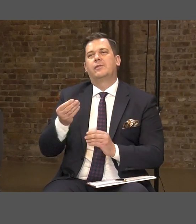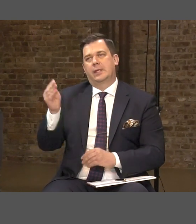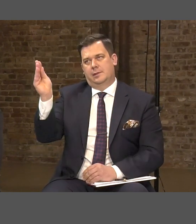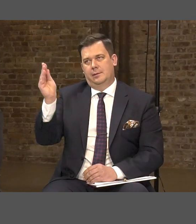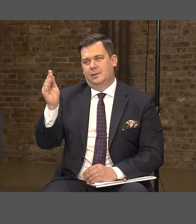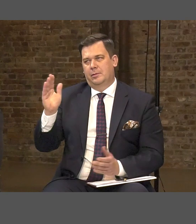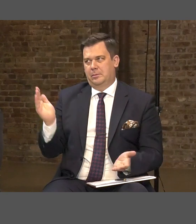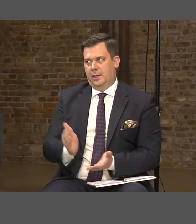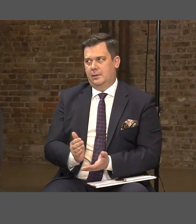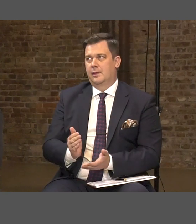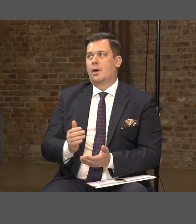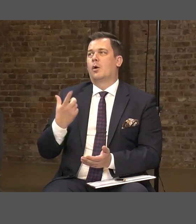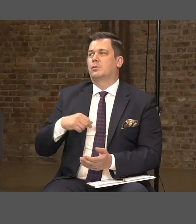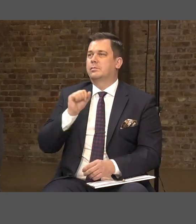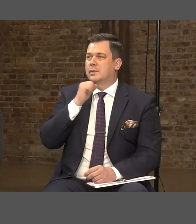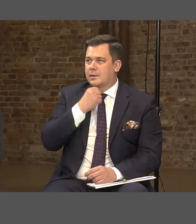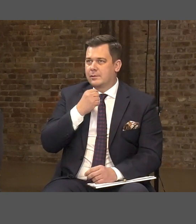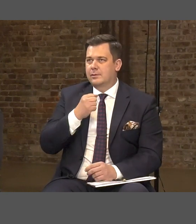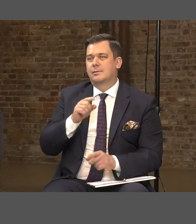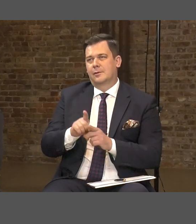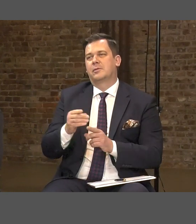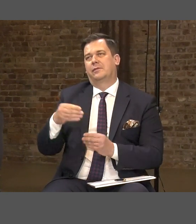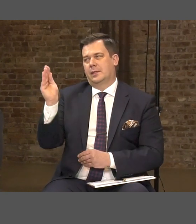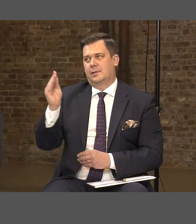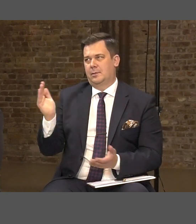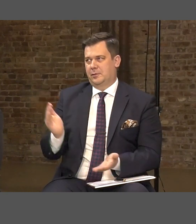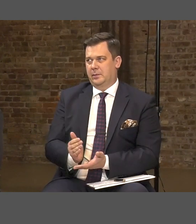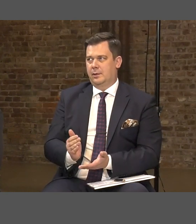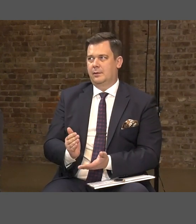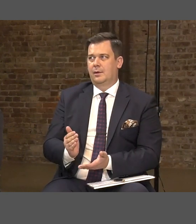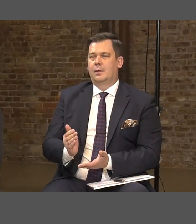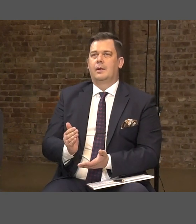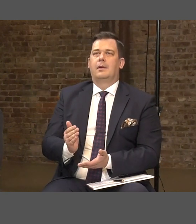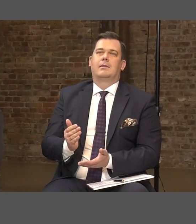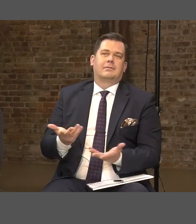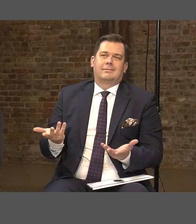will be more and more, not less. The elderly will also be more.